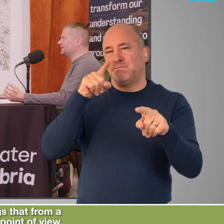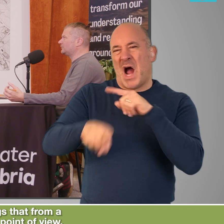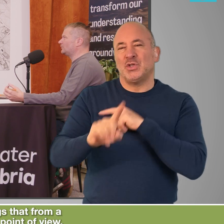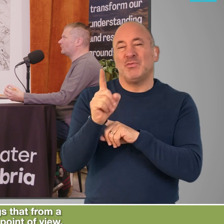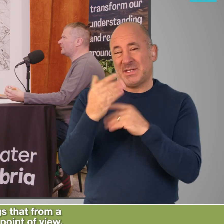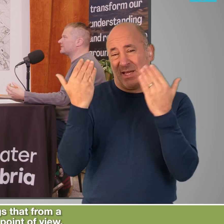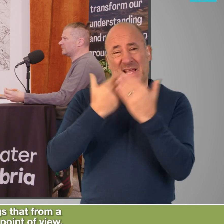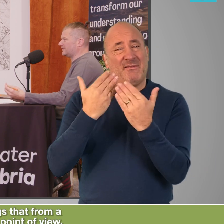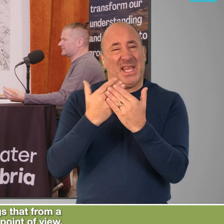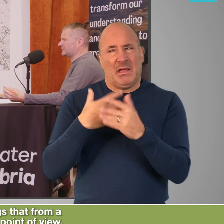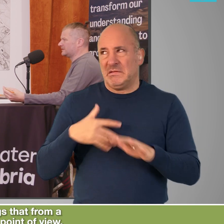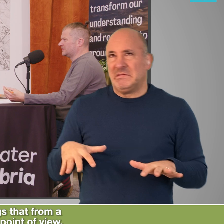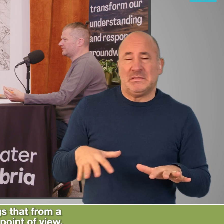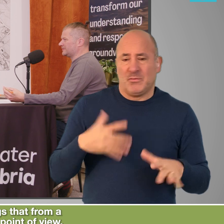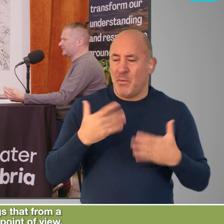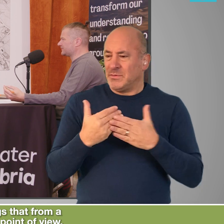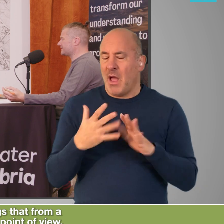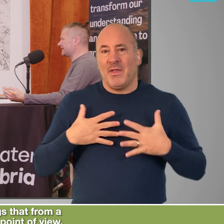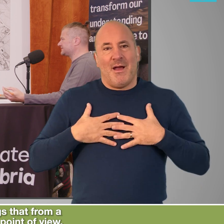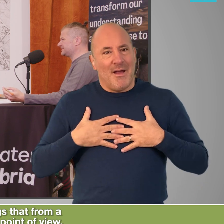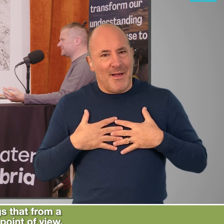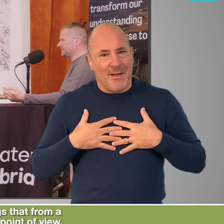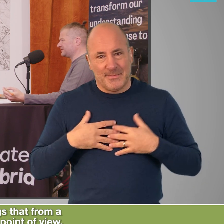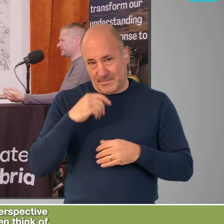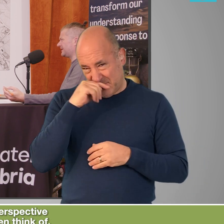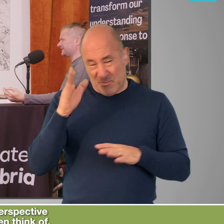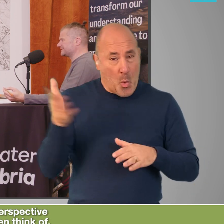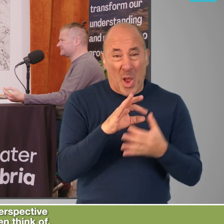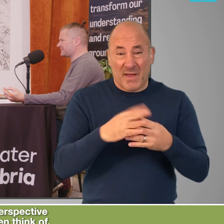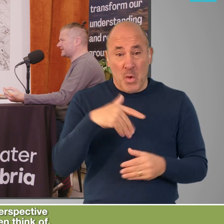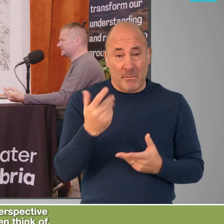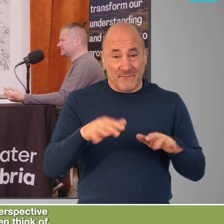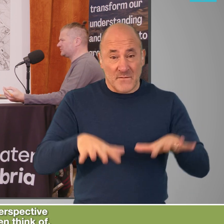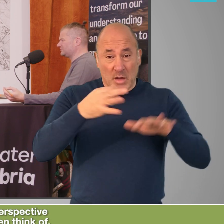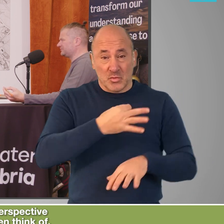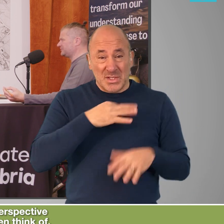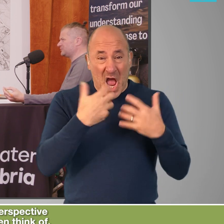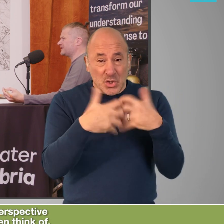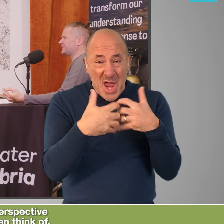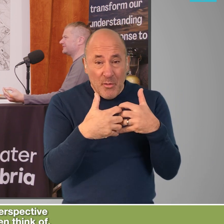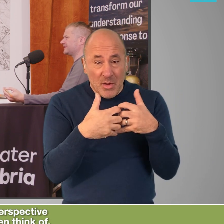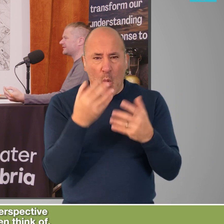And these are all things that from a flood risk engineering point of view, from a hydrology perspective you would never even think of.